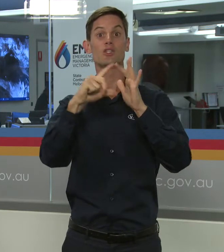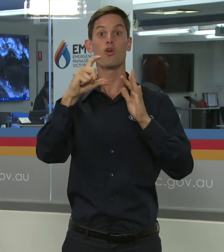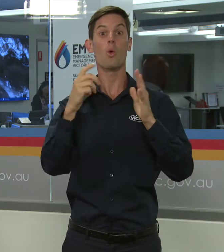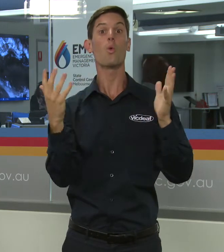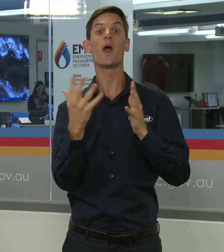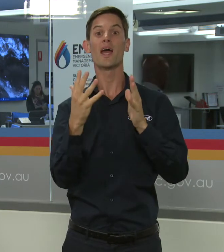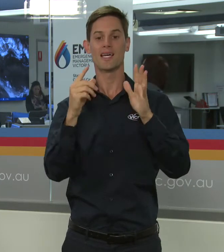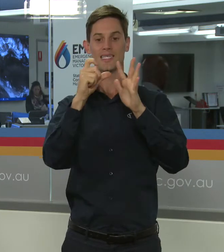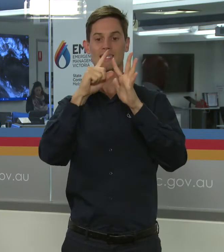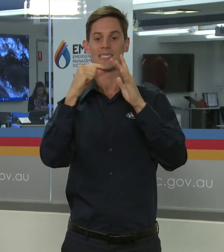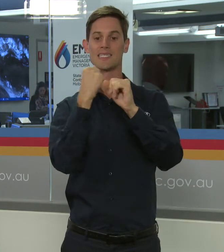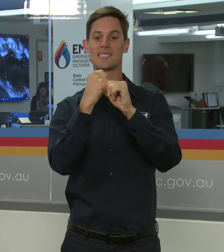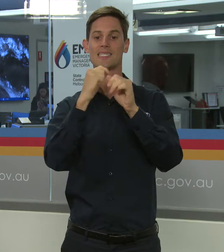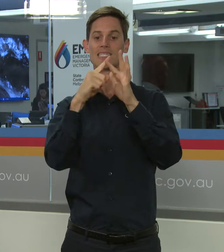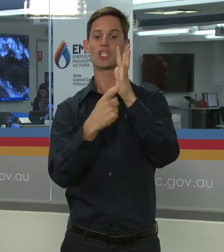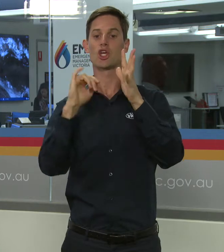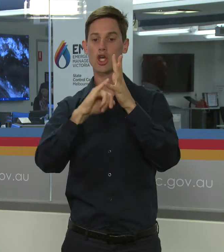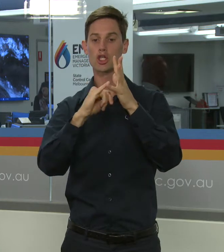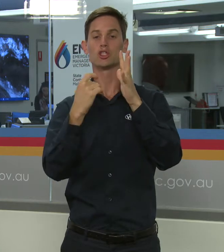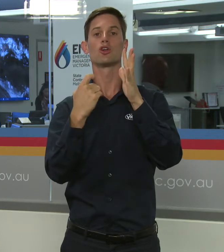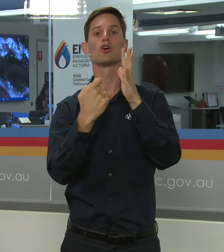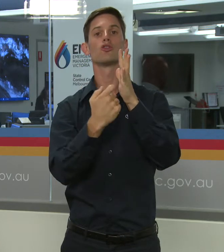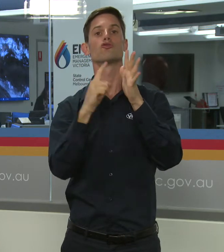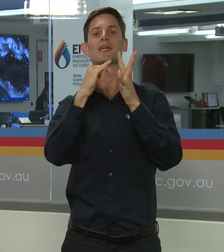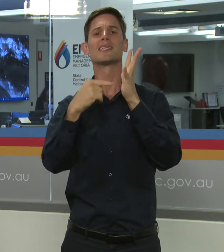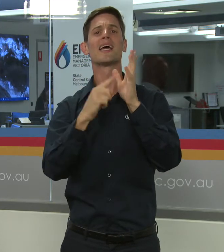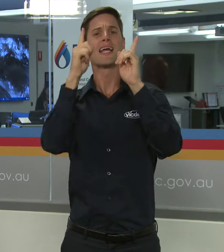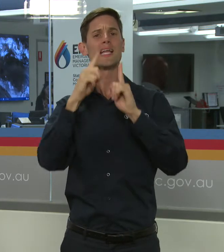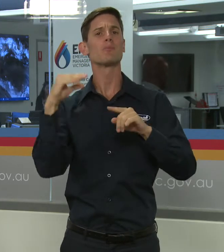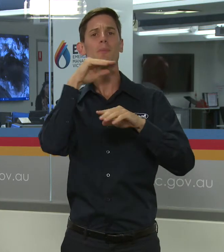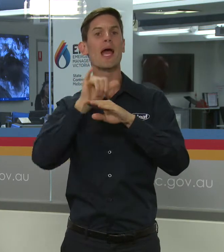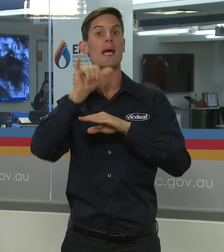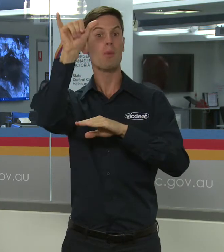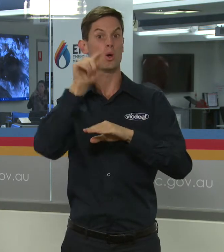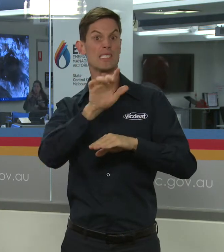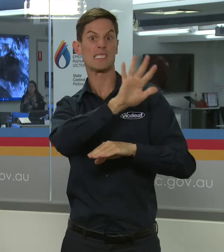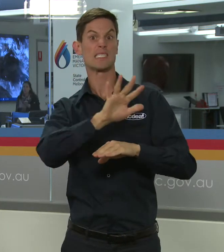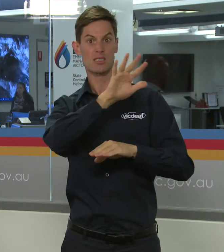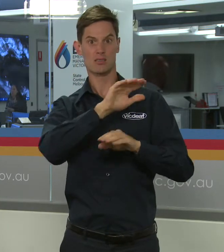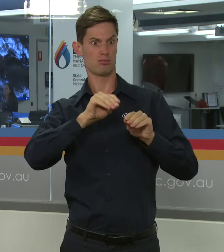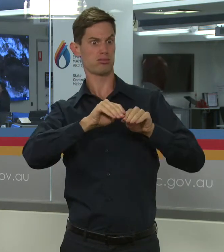got a fair bit of media coverage about what just a fire can do, and it appears it was started by a mower.